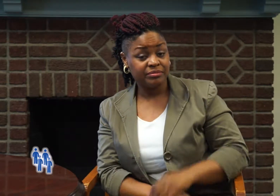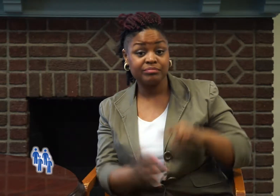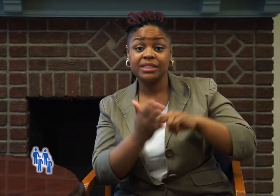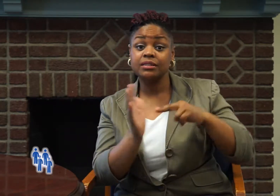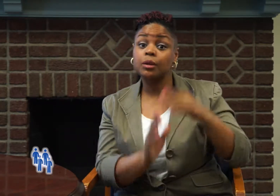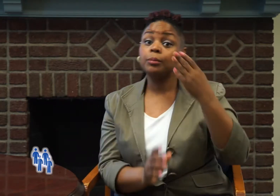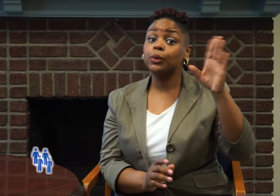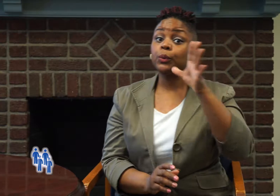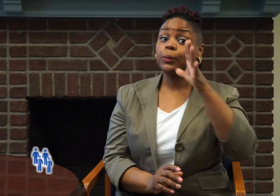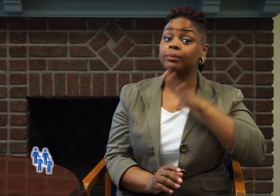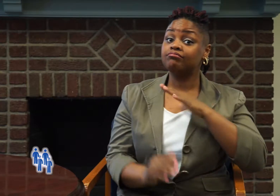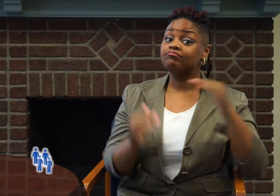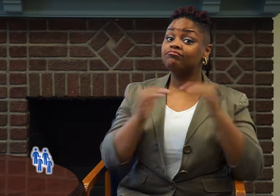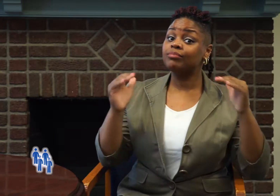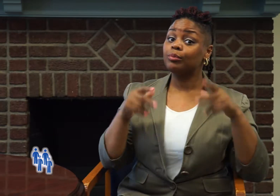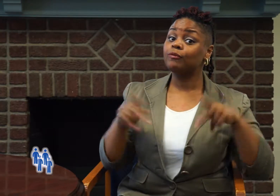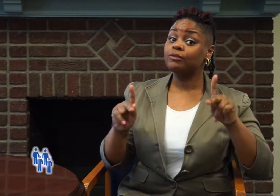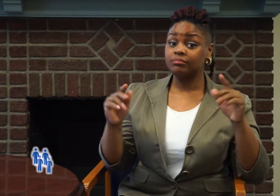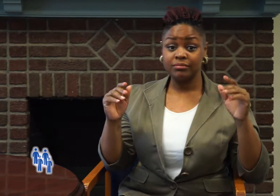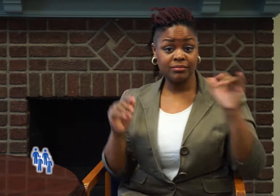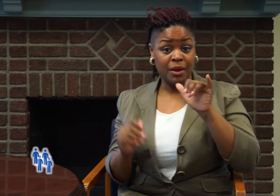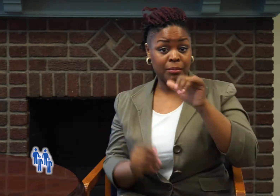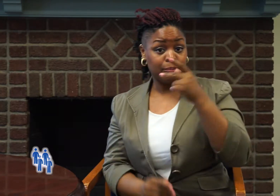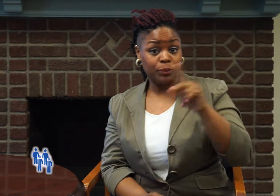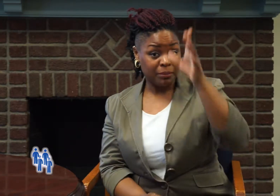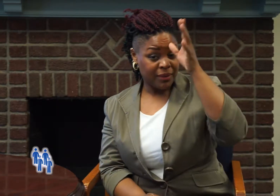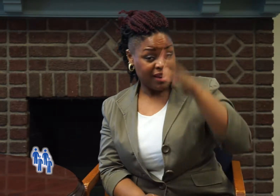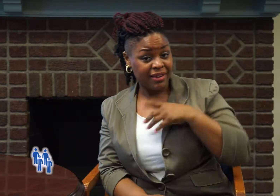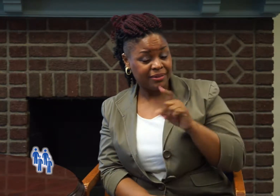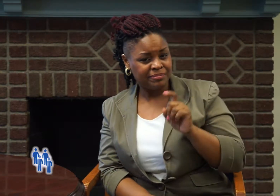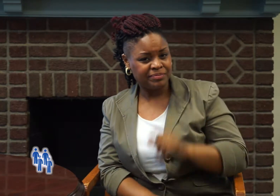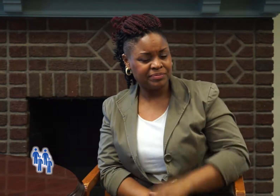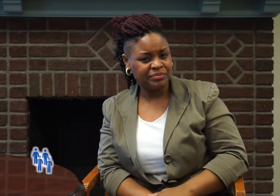Would this mean blue women were as privileged as purple men in this society?